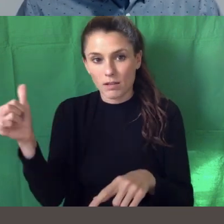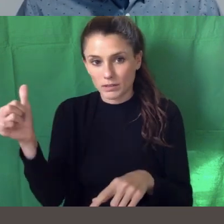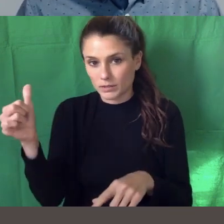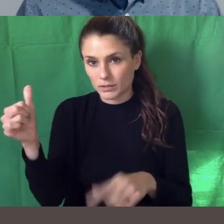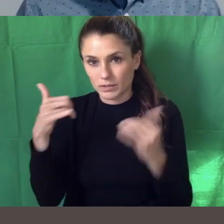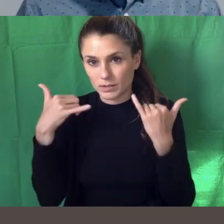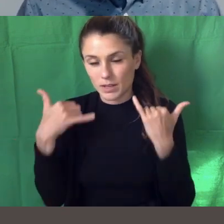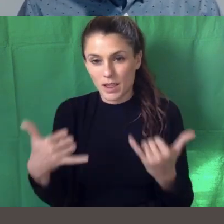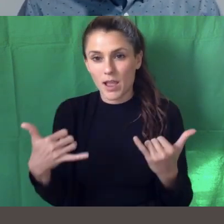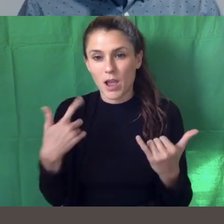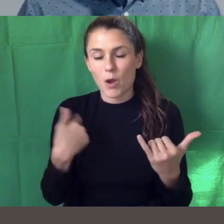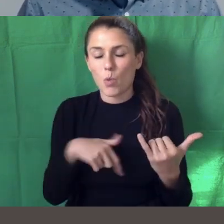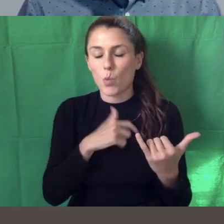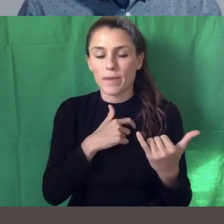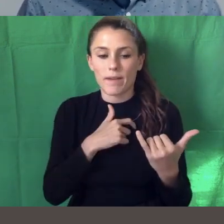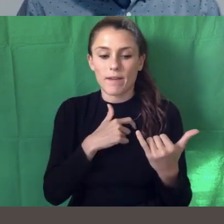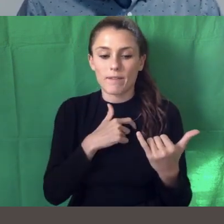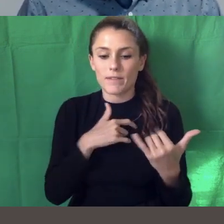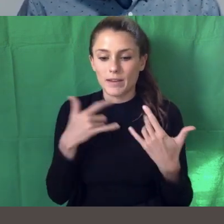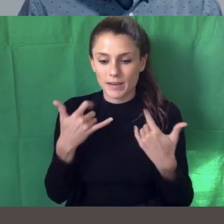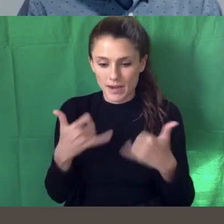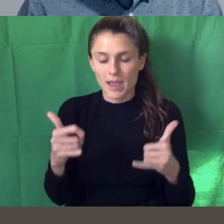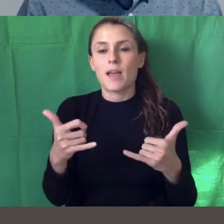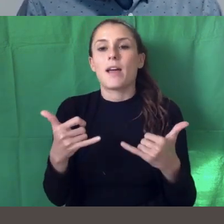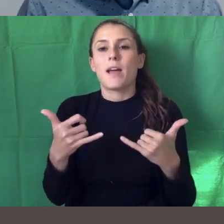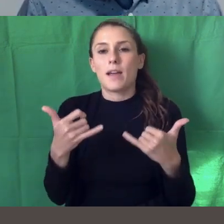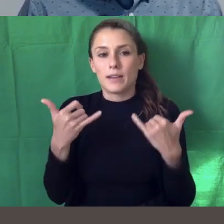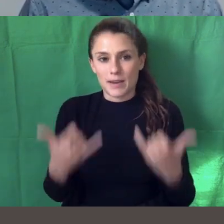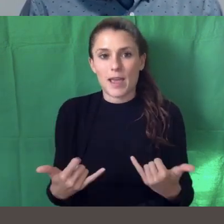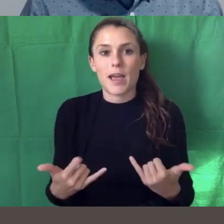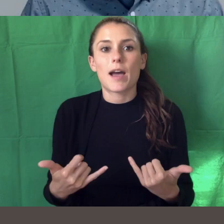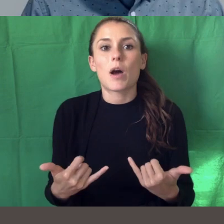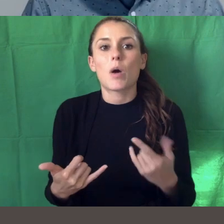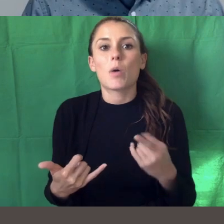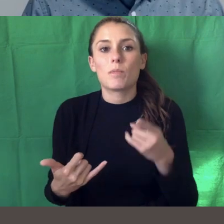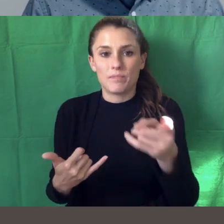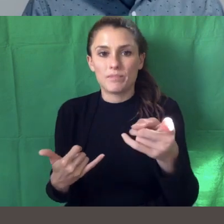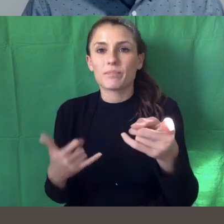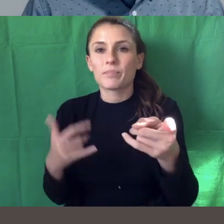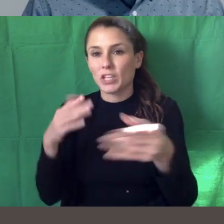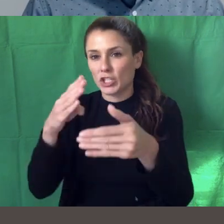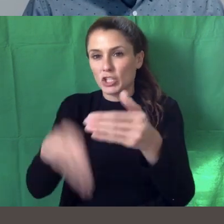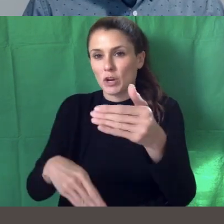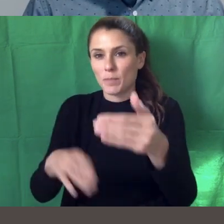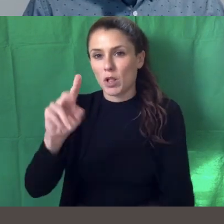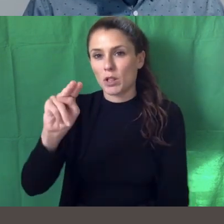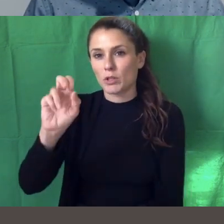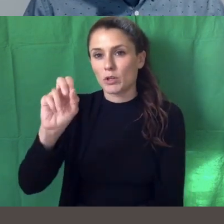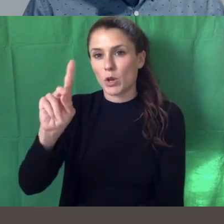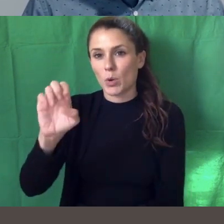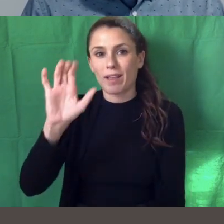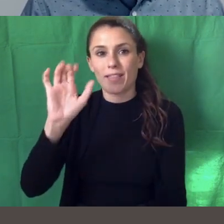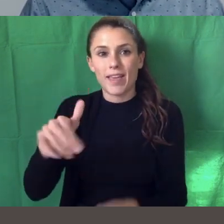We've hit sort of a terminal node. In fact, the name we found was "up".